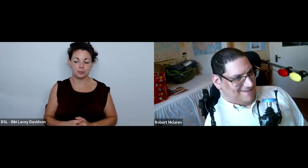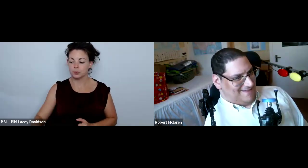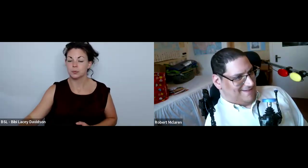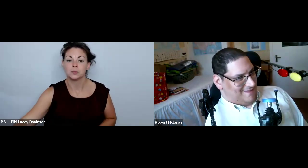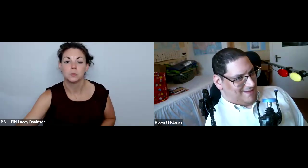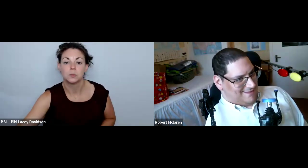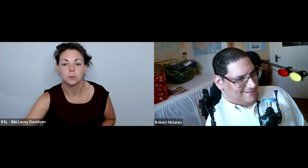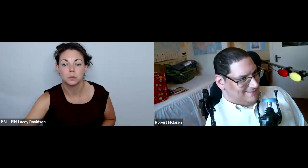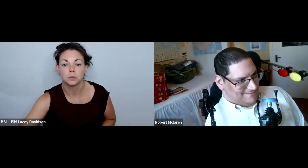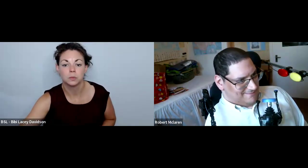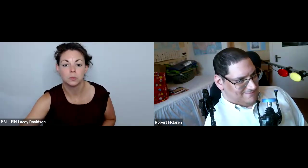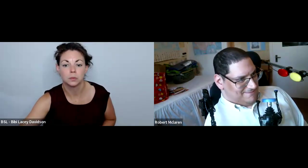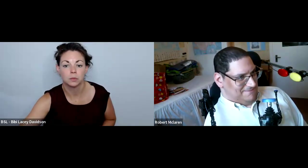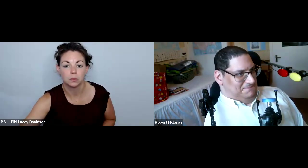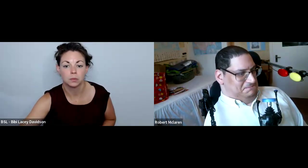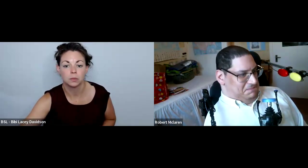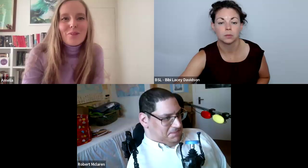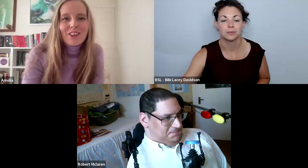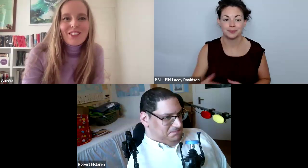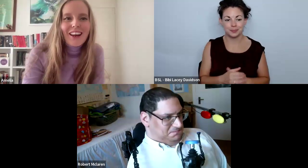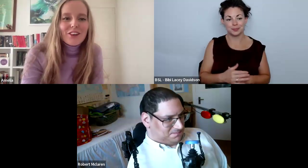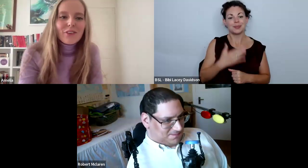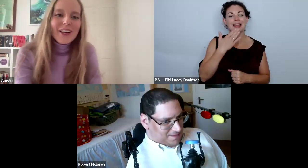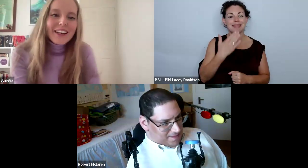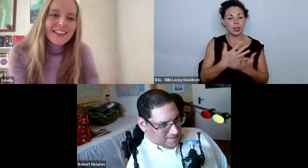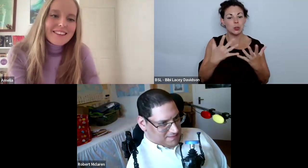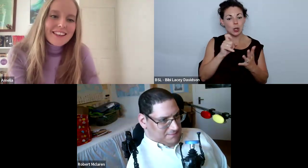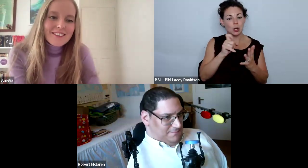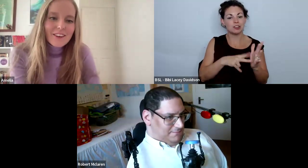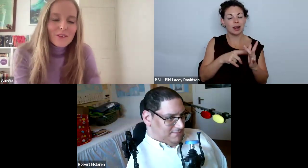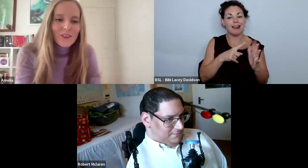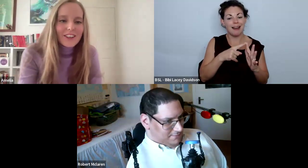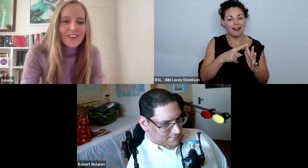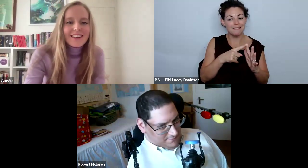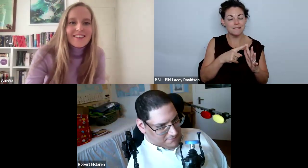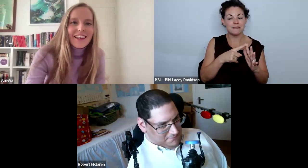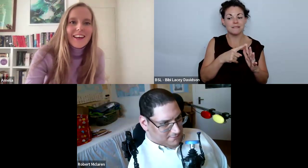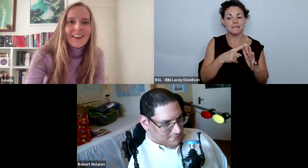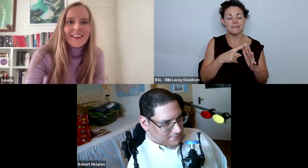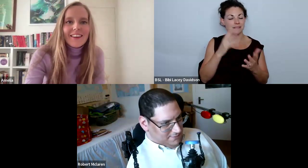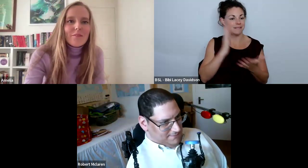policy from yours and Robert's experience. And I think the main message I'm getting from that point of view